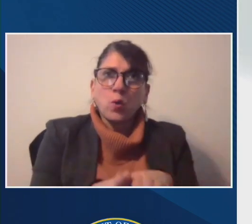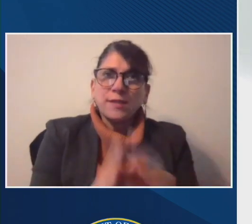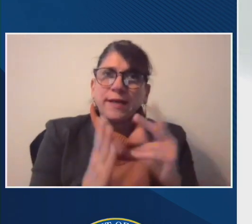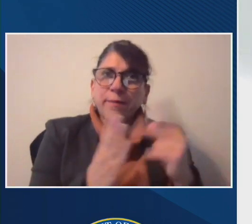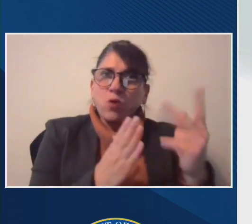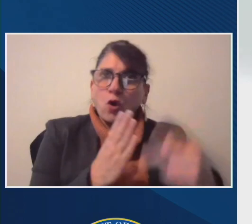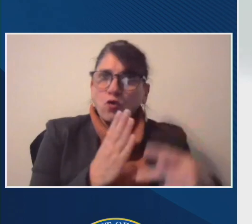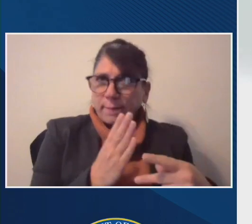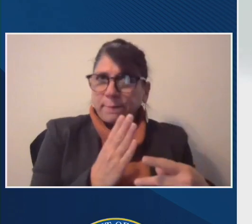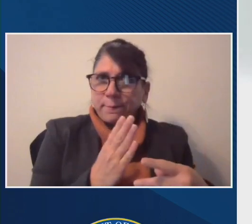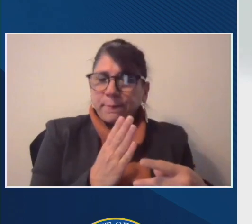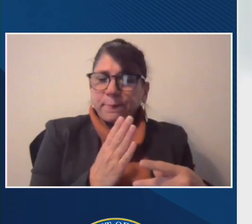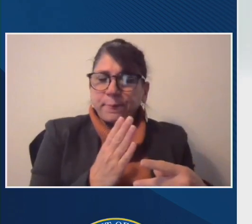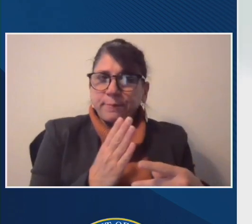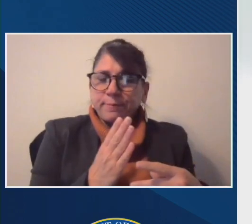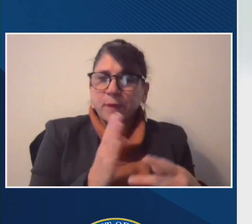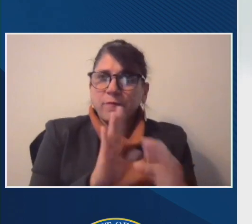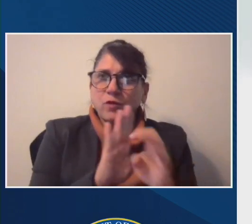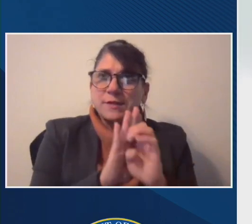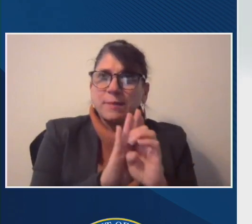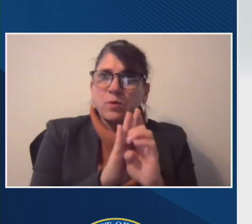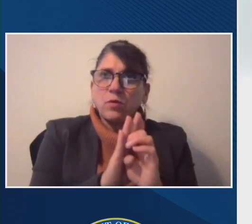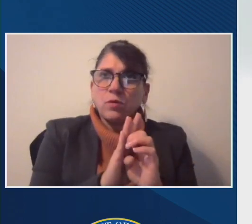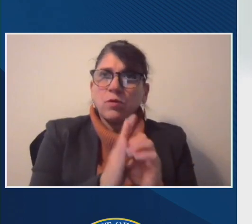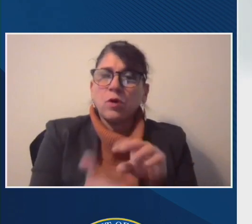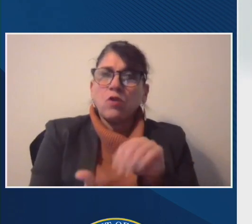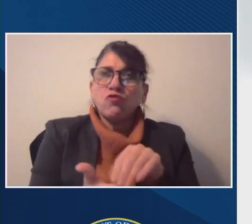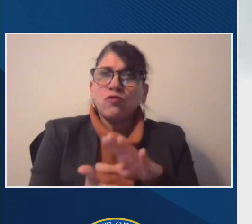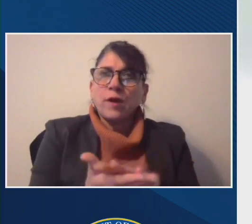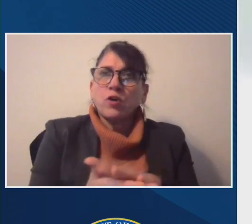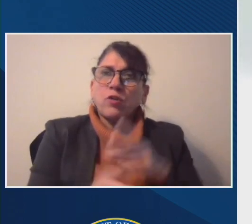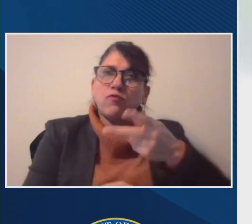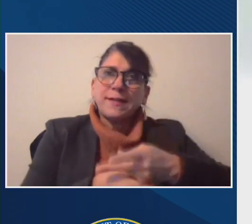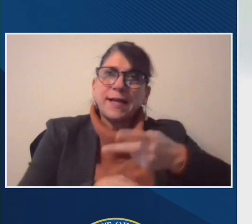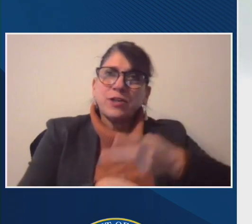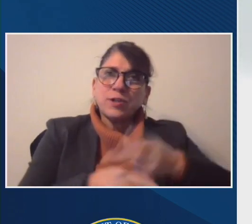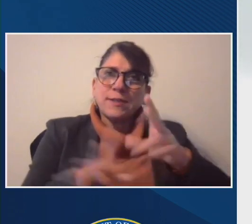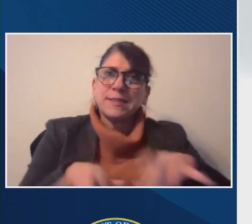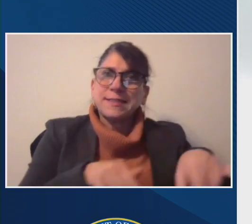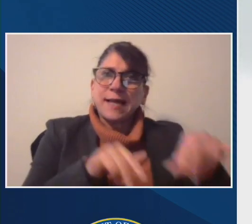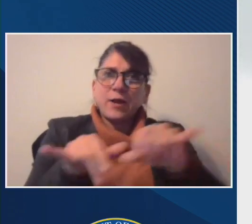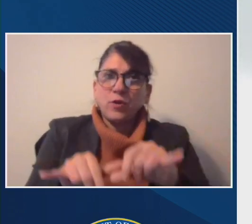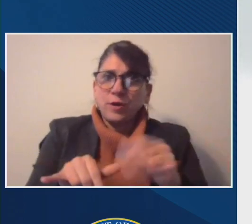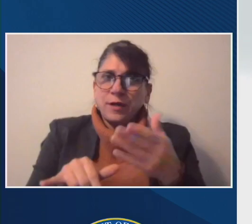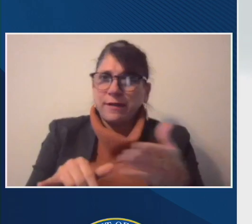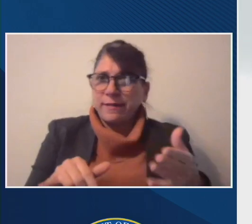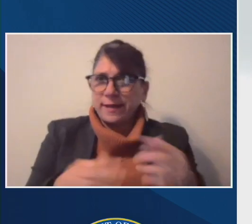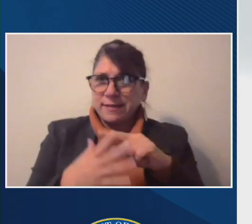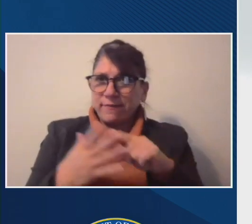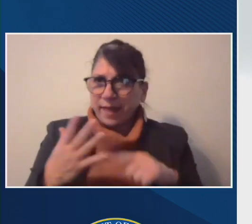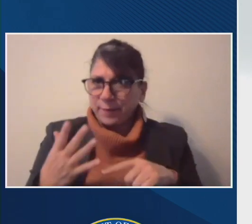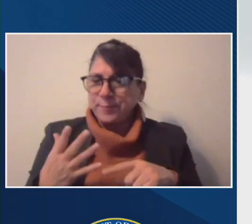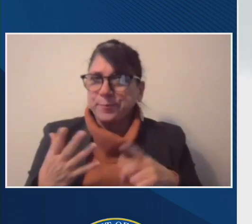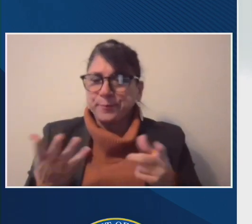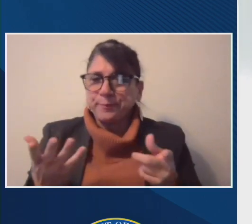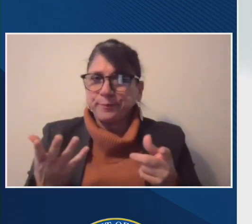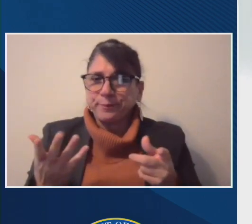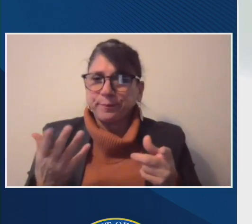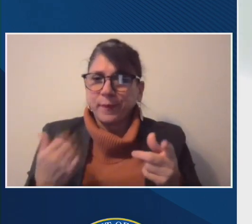For example, record retention standards, things of that nature that are directly